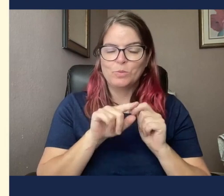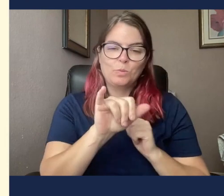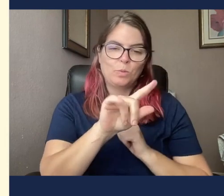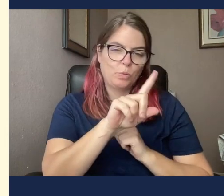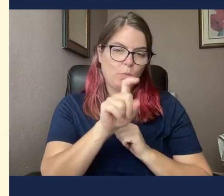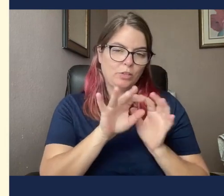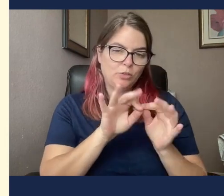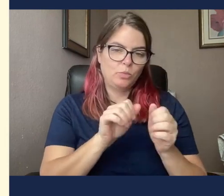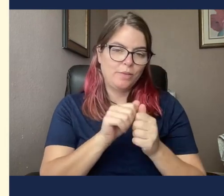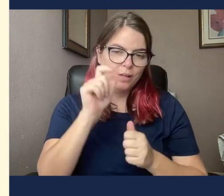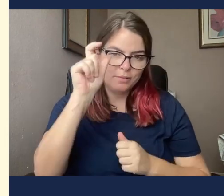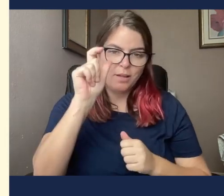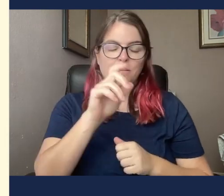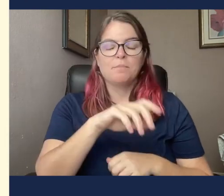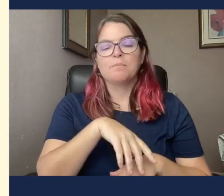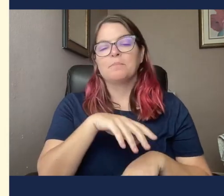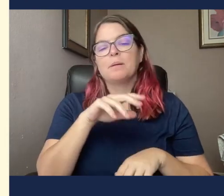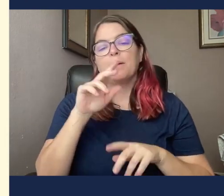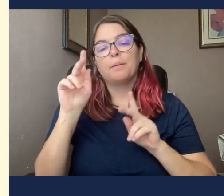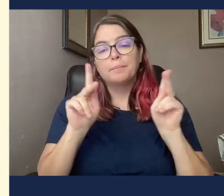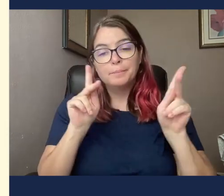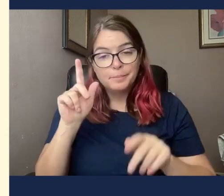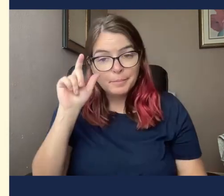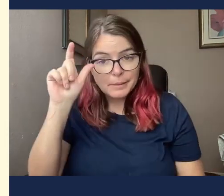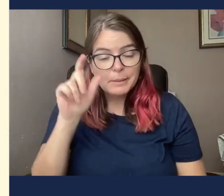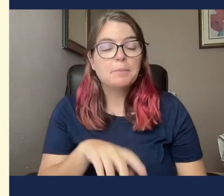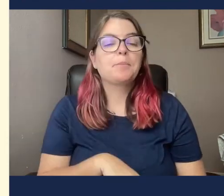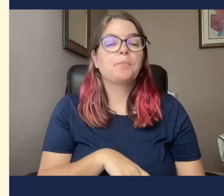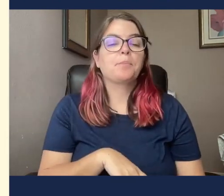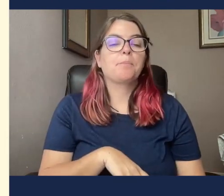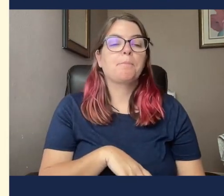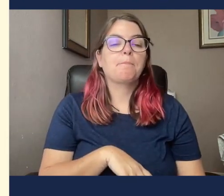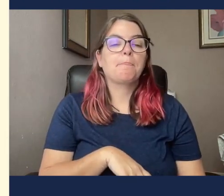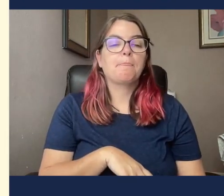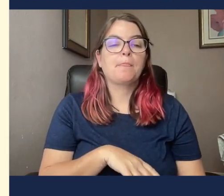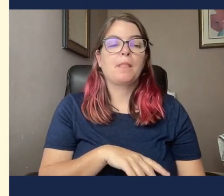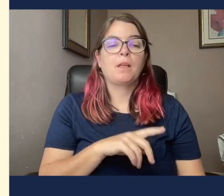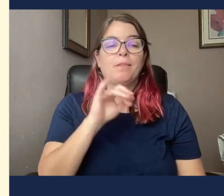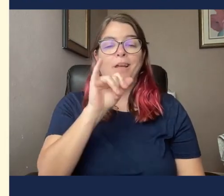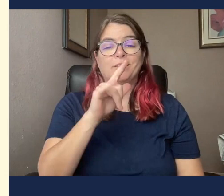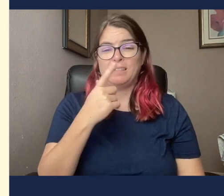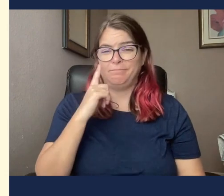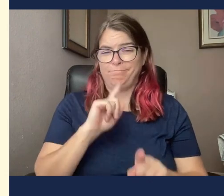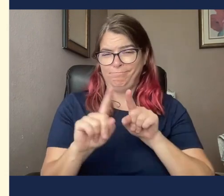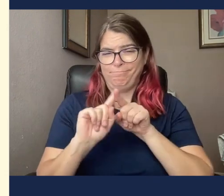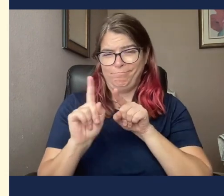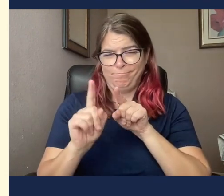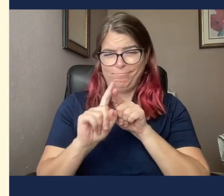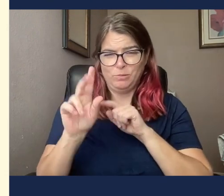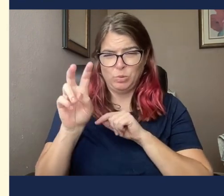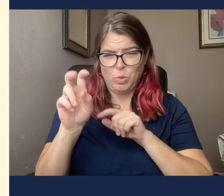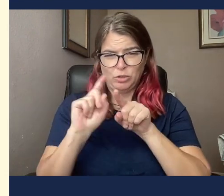700,000 Rohennia people had to flee MYanmar due to violence and